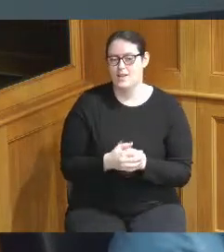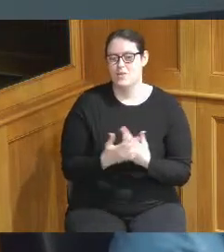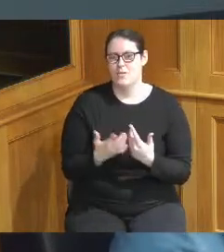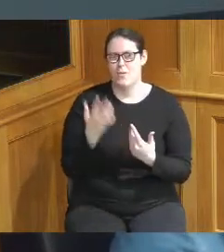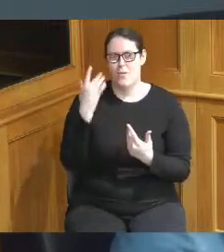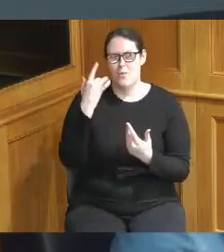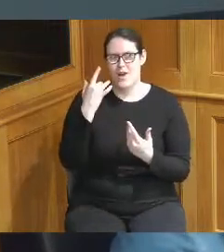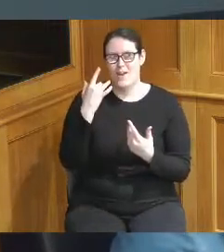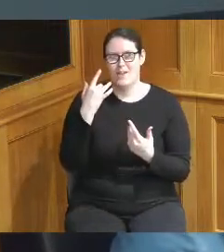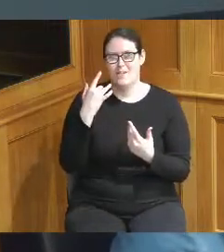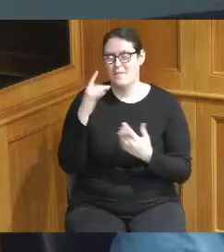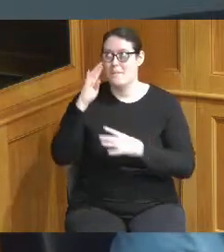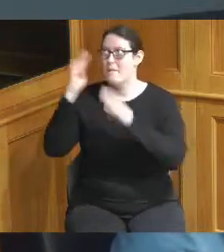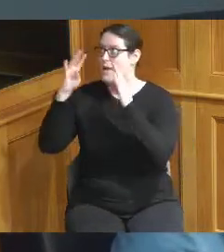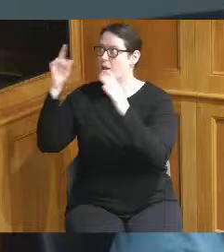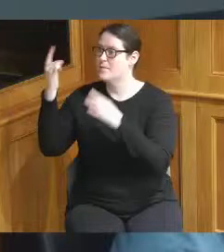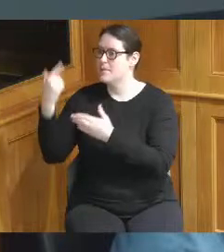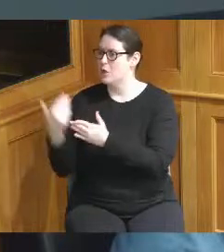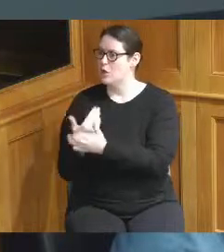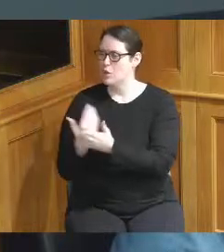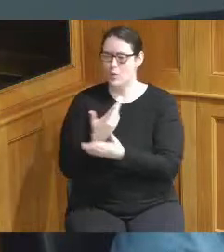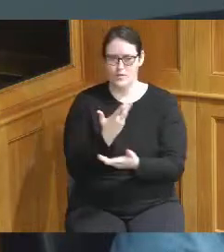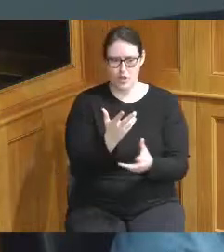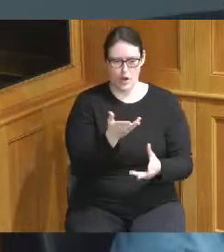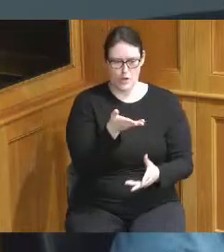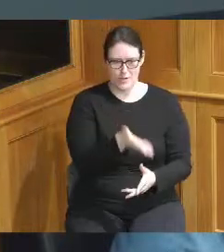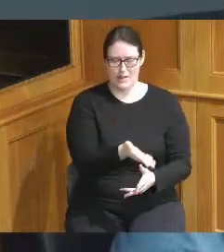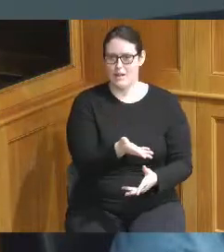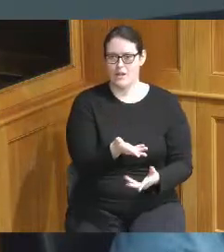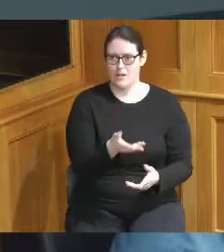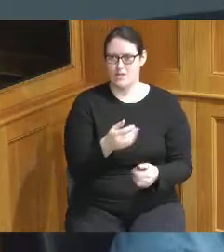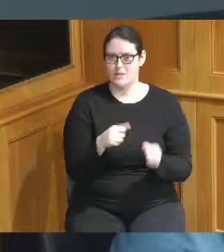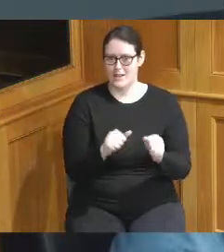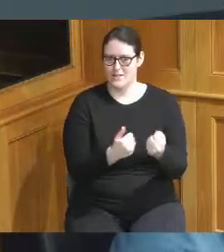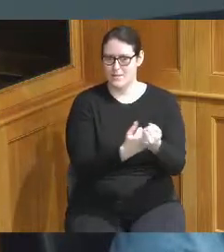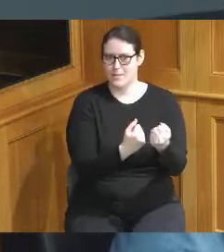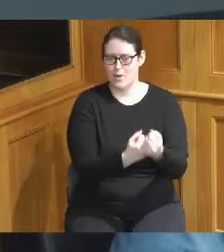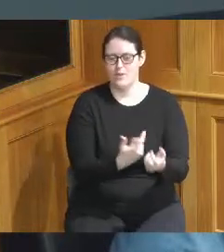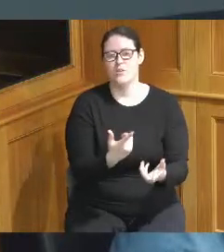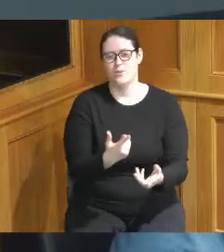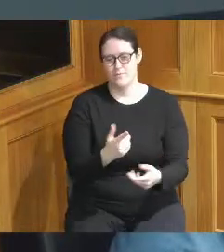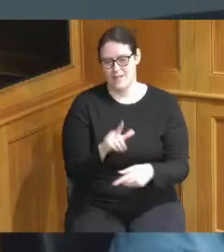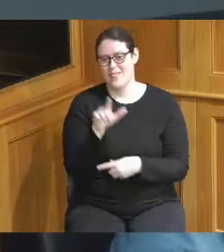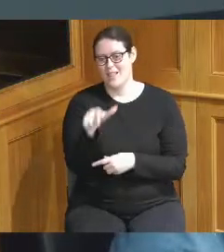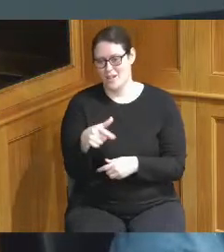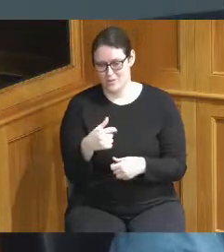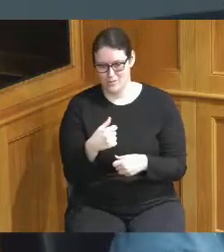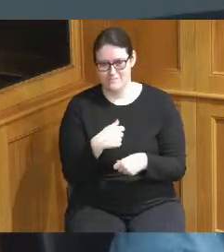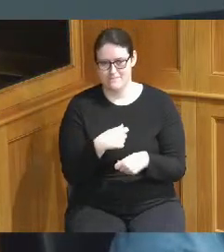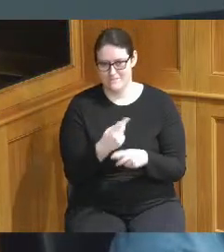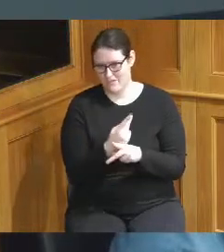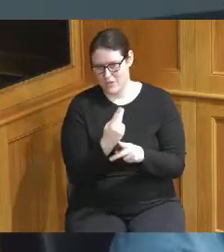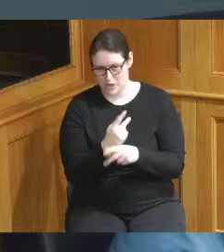mandatory that everybody can get to that's that's that's been on my list since '21 and it's '24 and